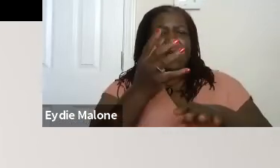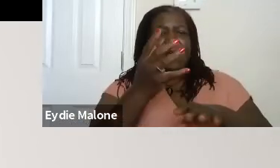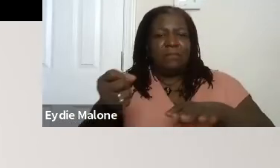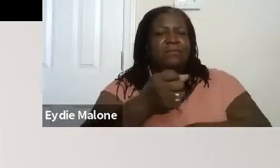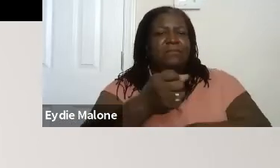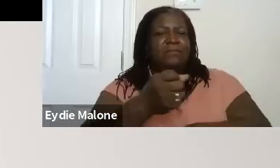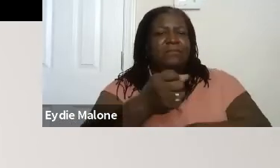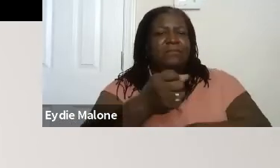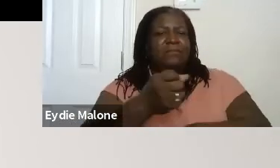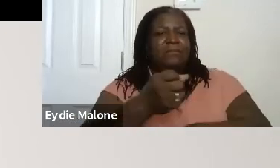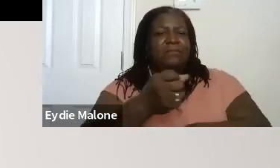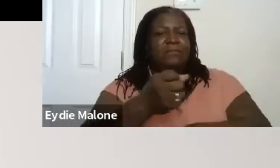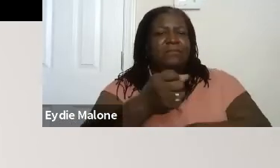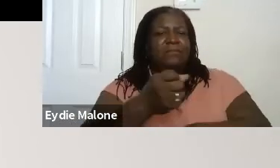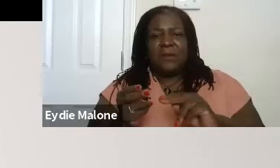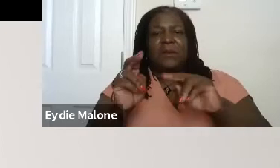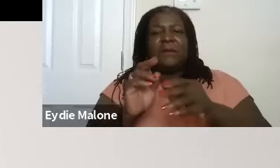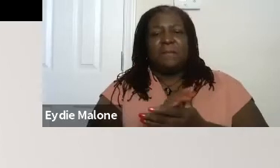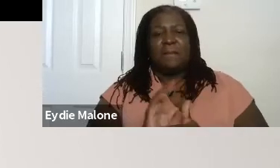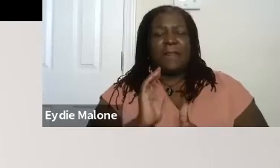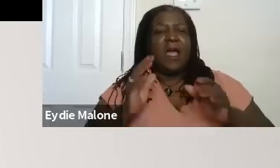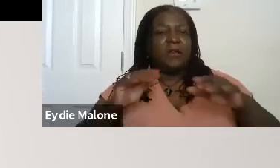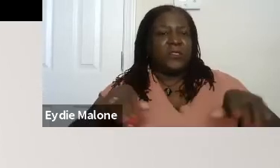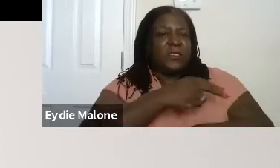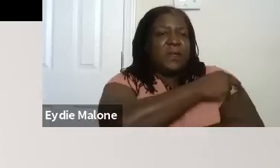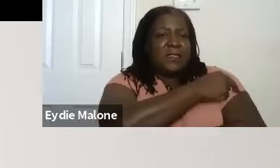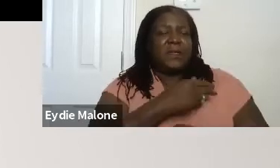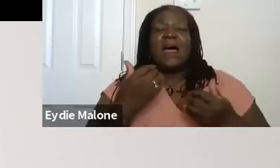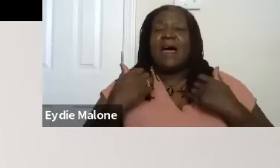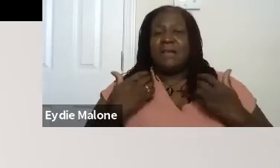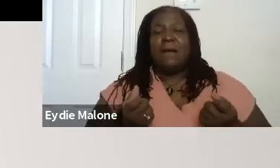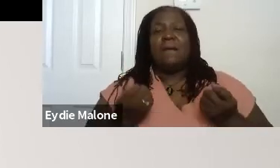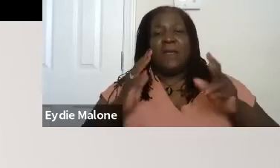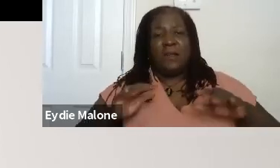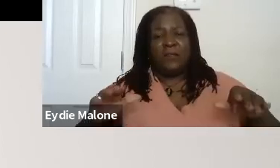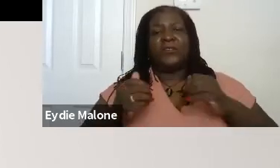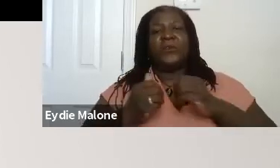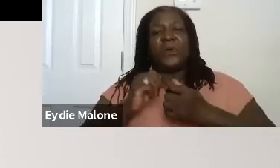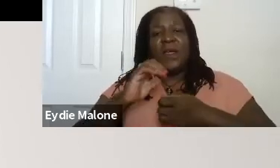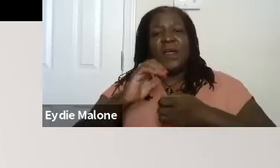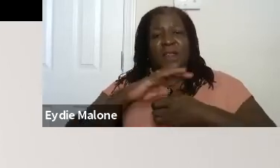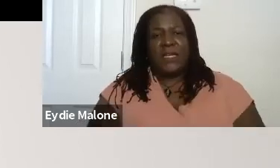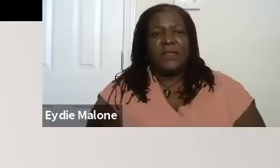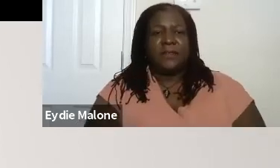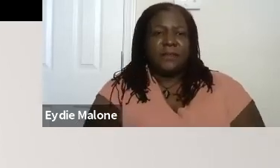children's hospital has had lots of children with COVID admitted.